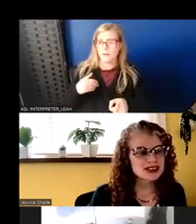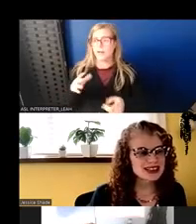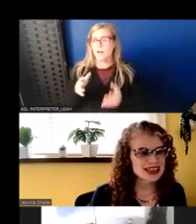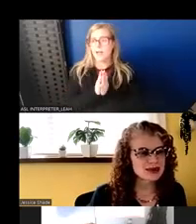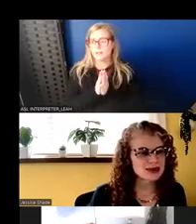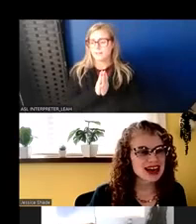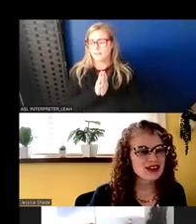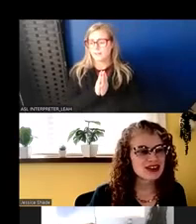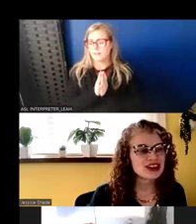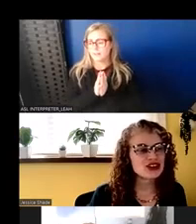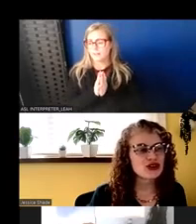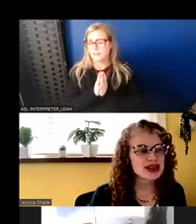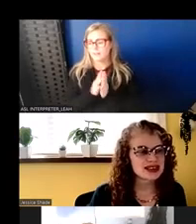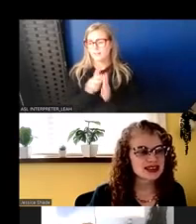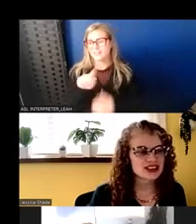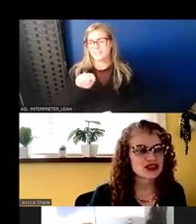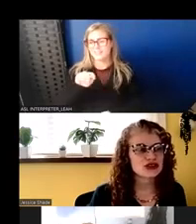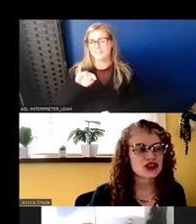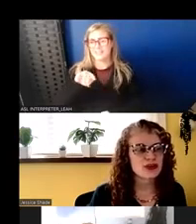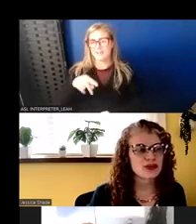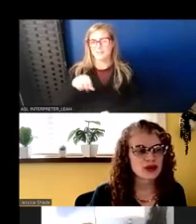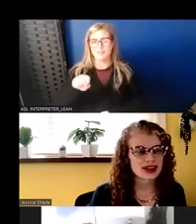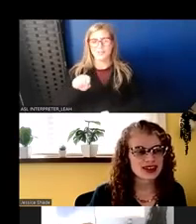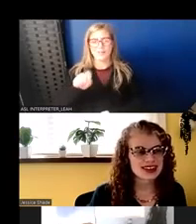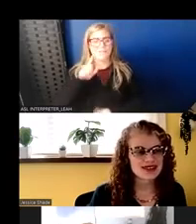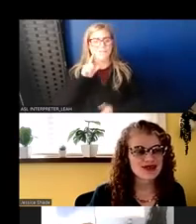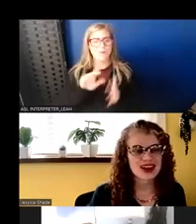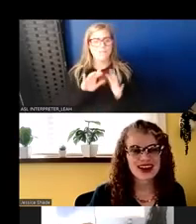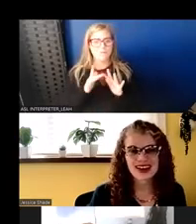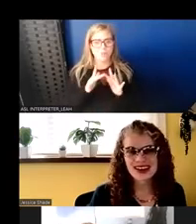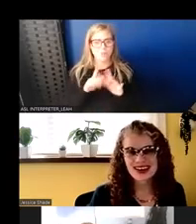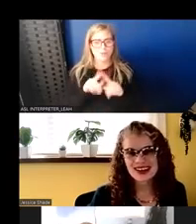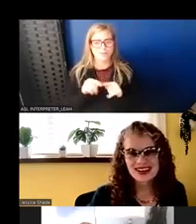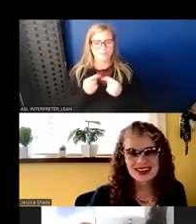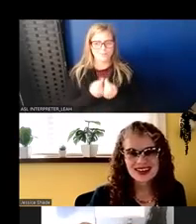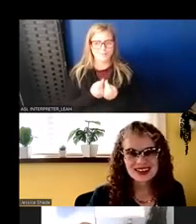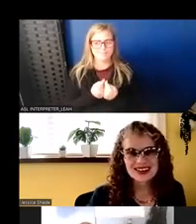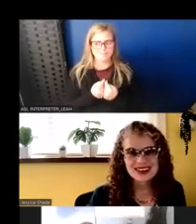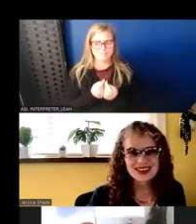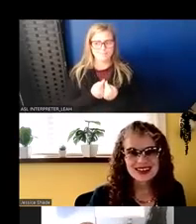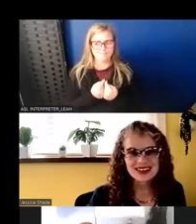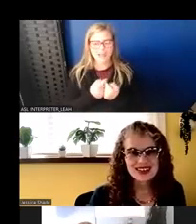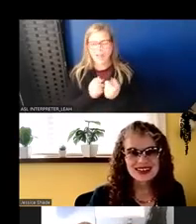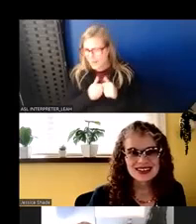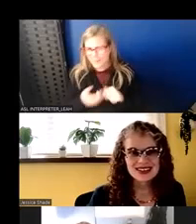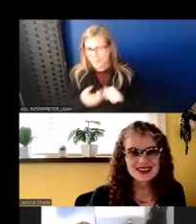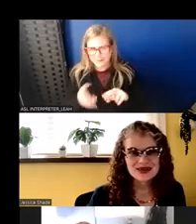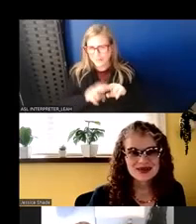teams on how to increase the social component and fun. Yeah.